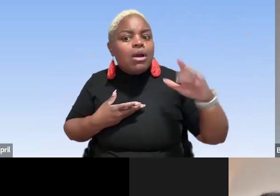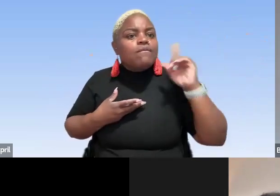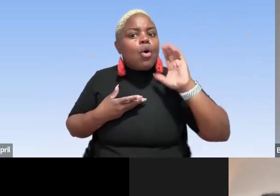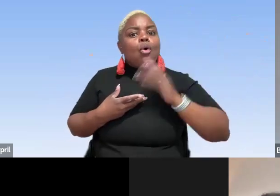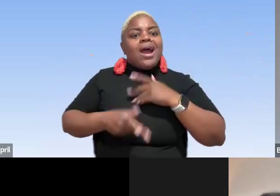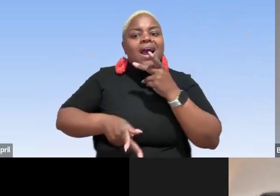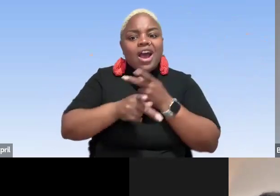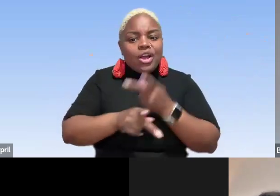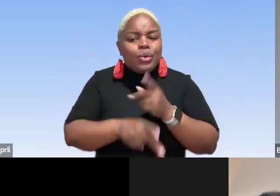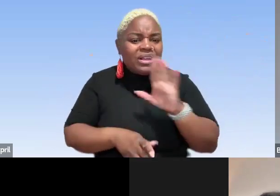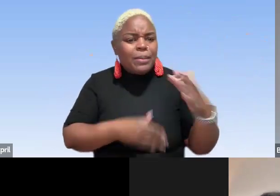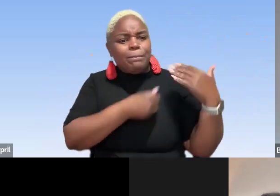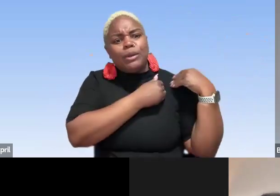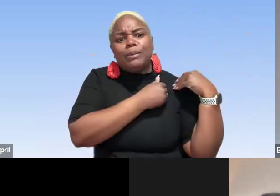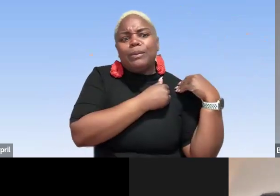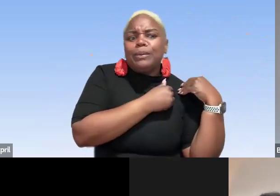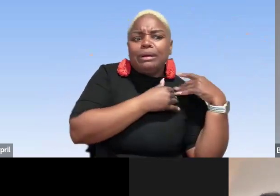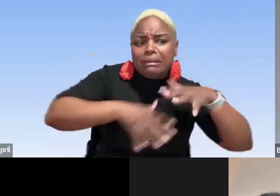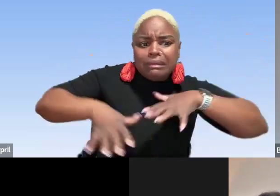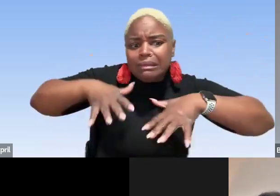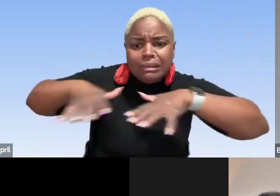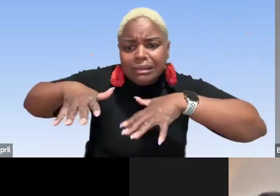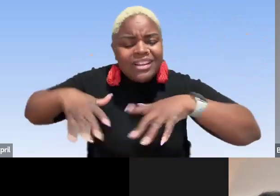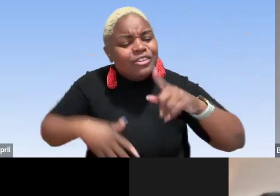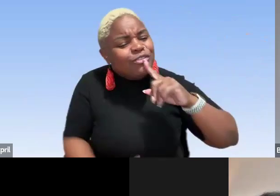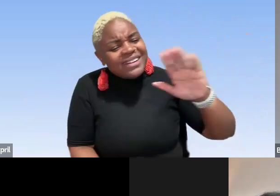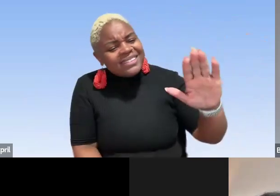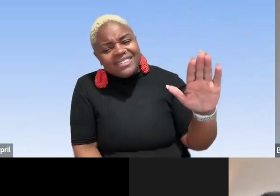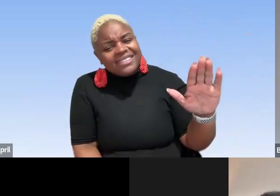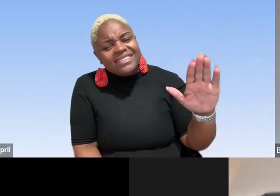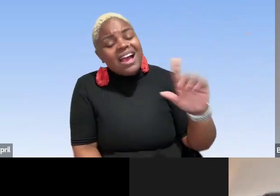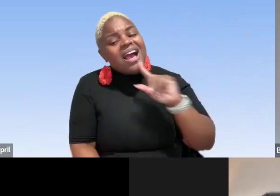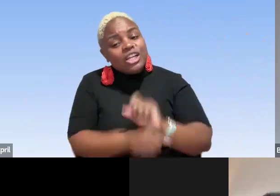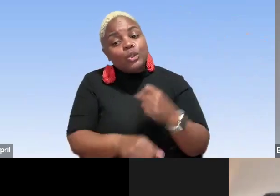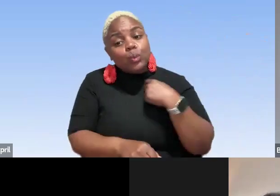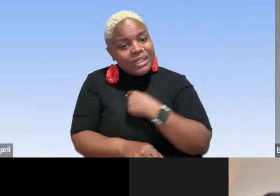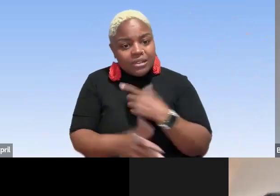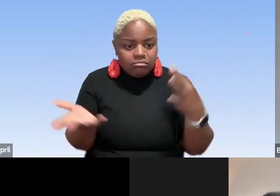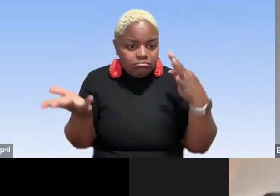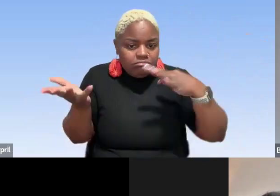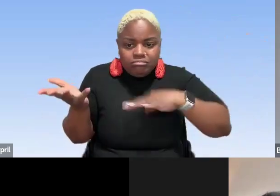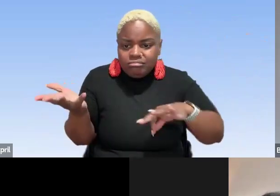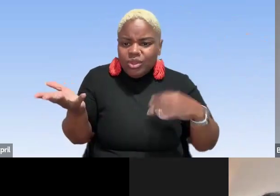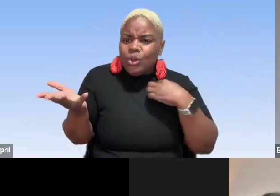Um, in fact, you know, we are very privileged, those of us who live here in the United States,